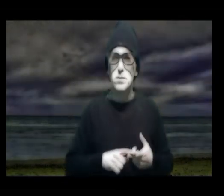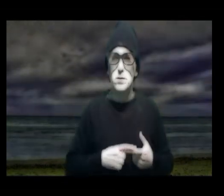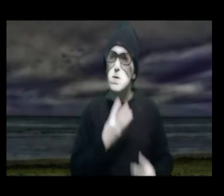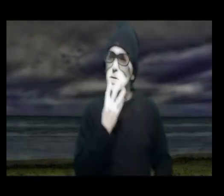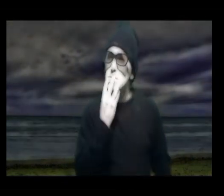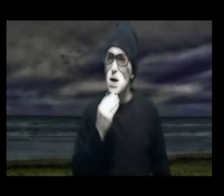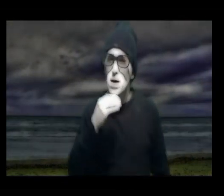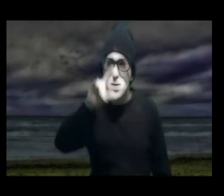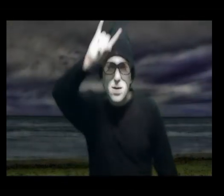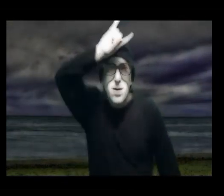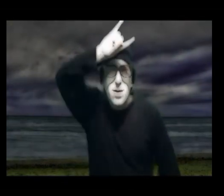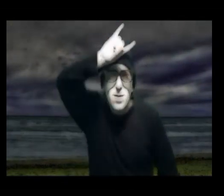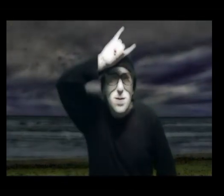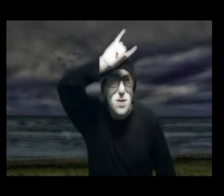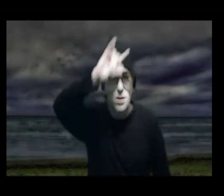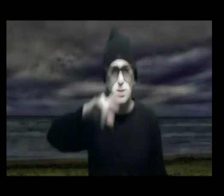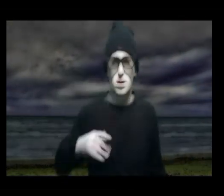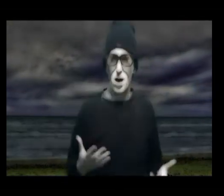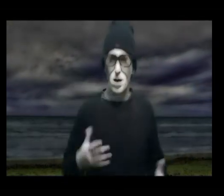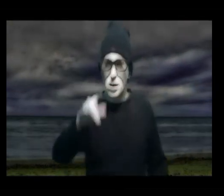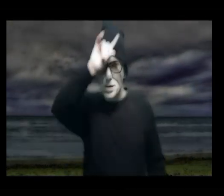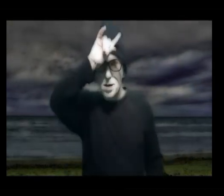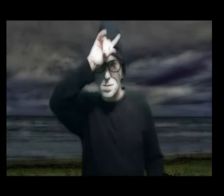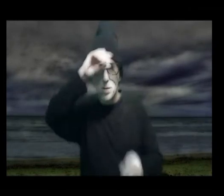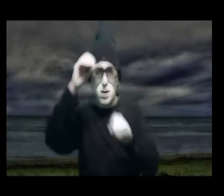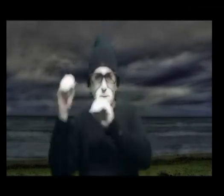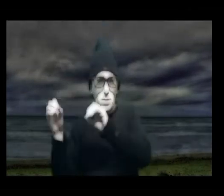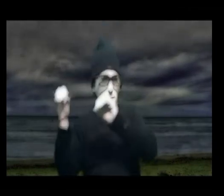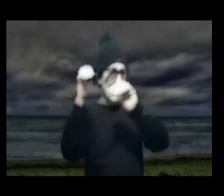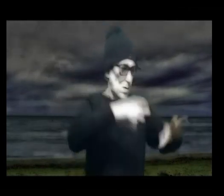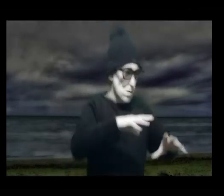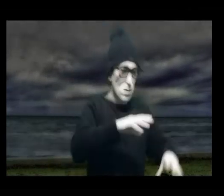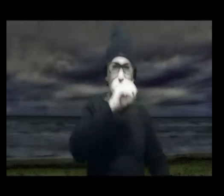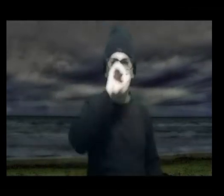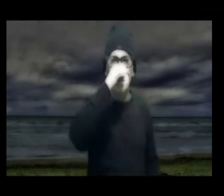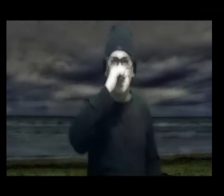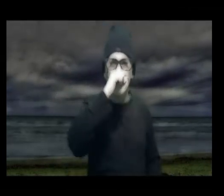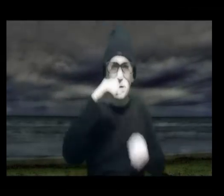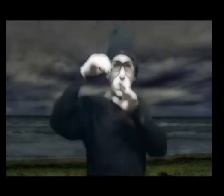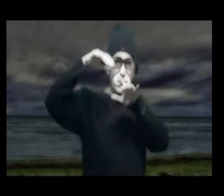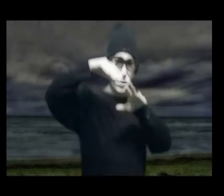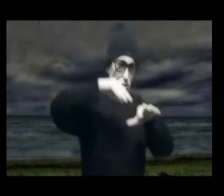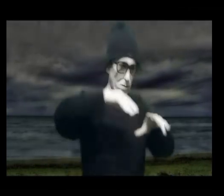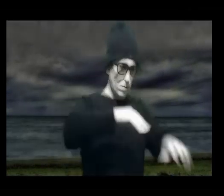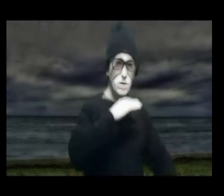Alright now I'm going to explain the miracle about the pigs and the possessed man